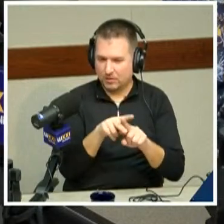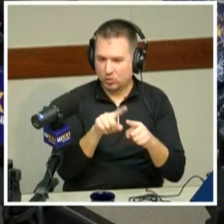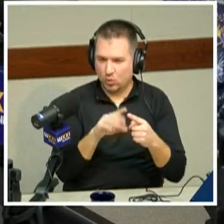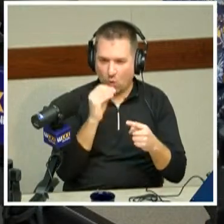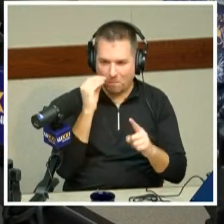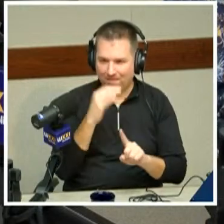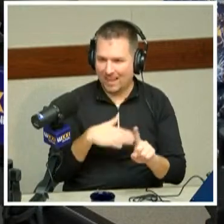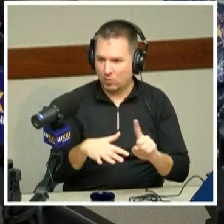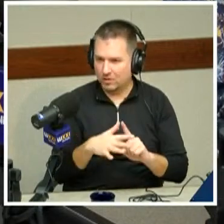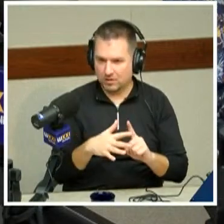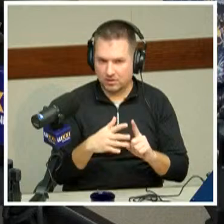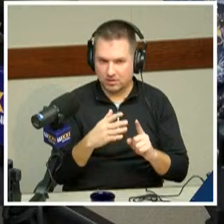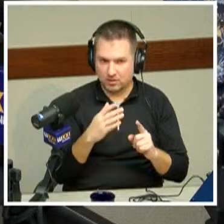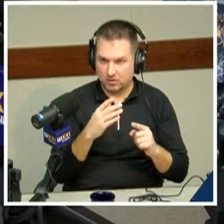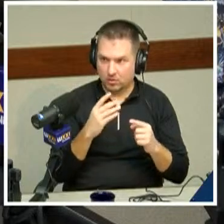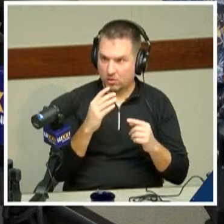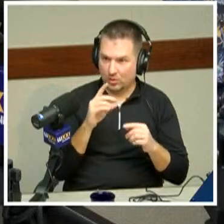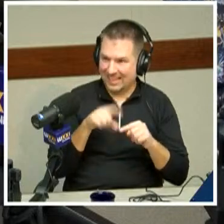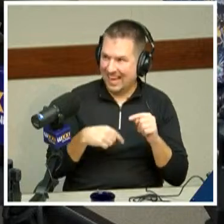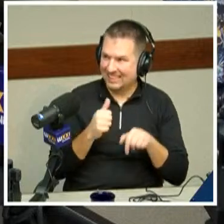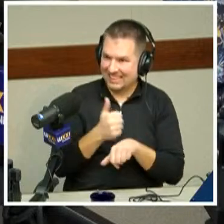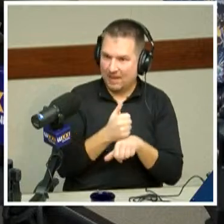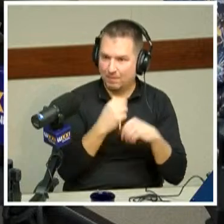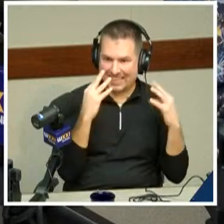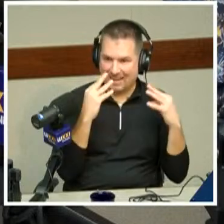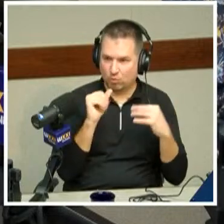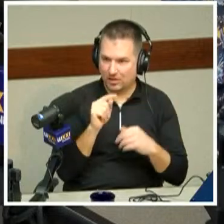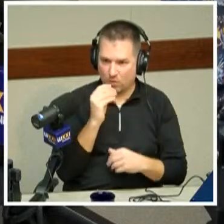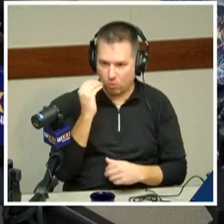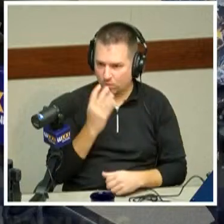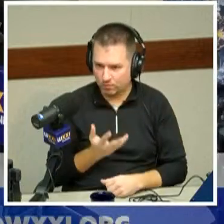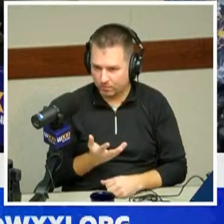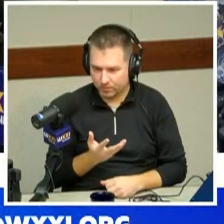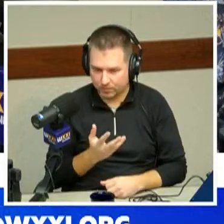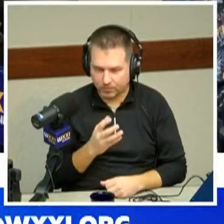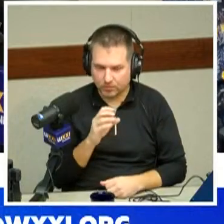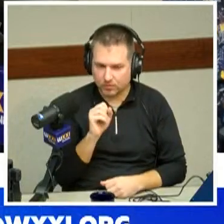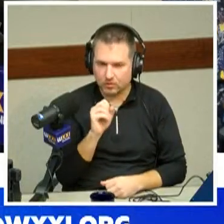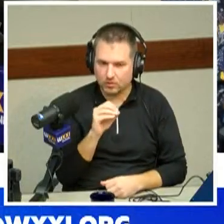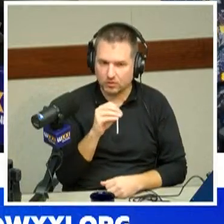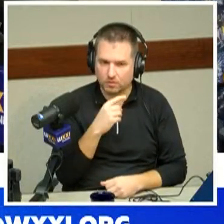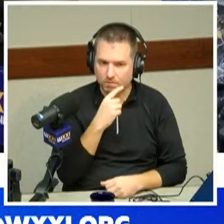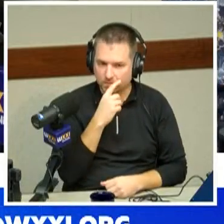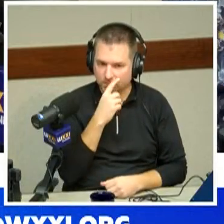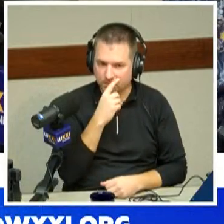you can't have all the cameras following you all the time so um that you know that's that's a very